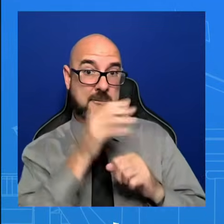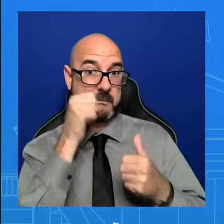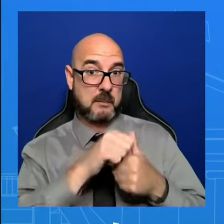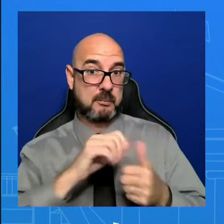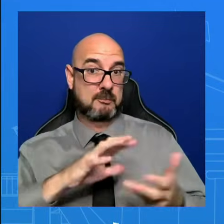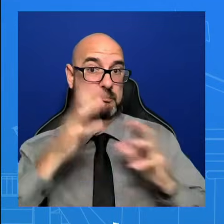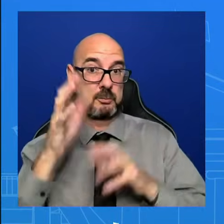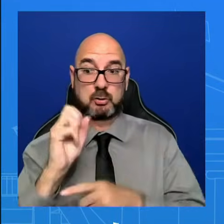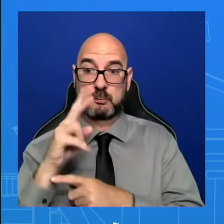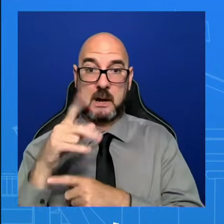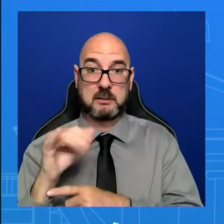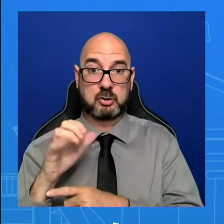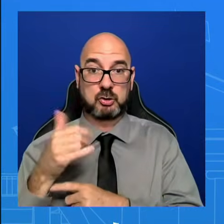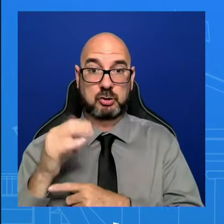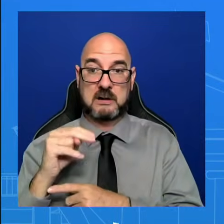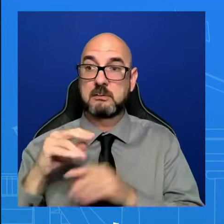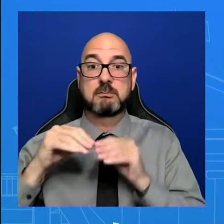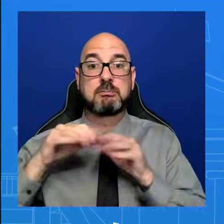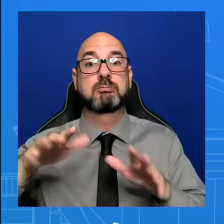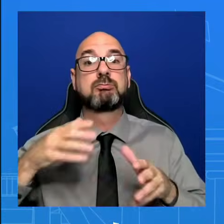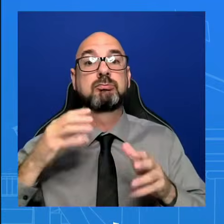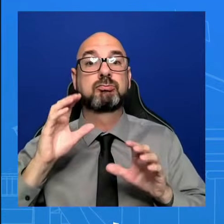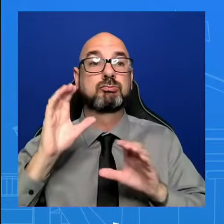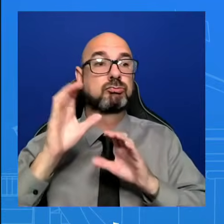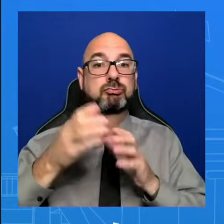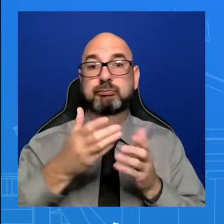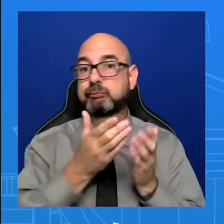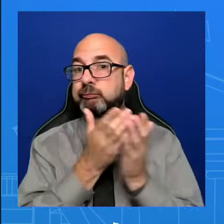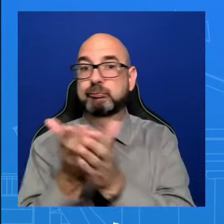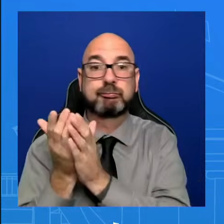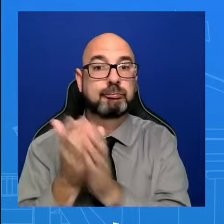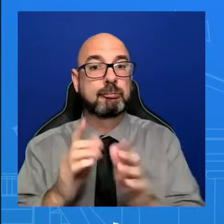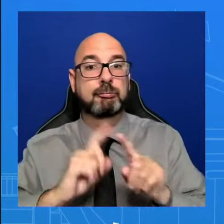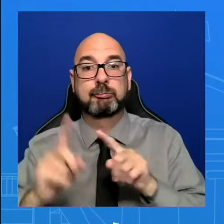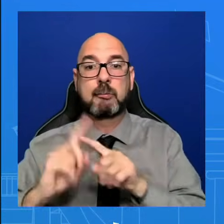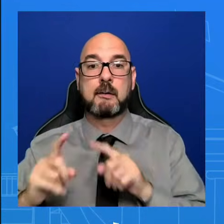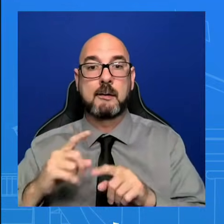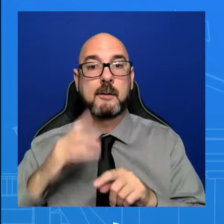which only, obviously, Democrats voted for -- the President signed -- helped deal with supply chain.